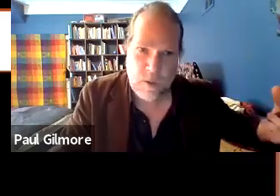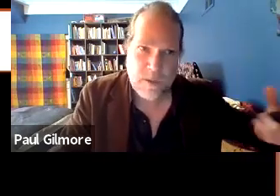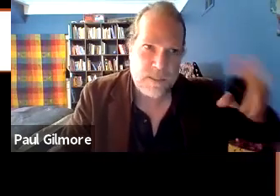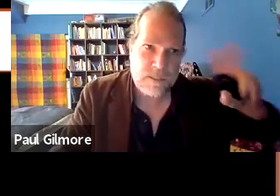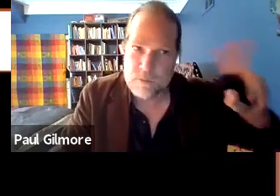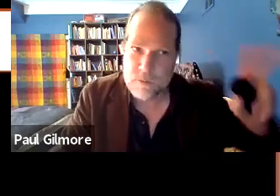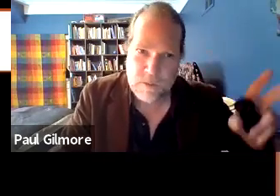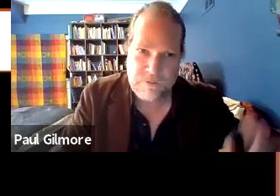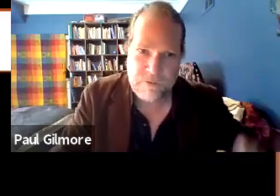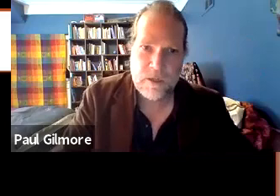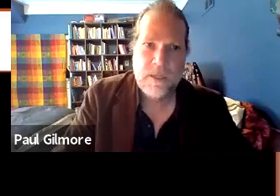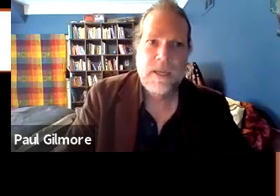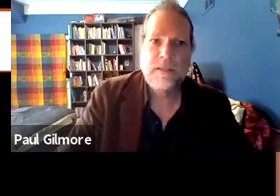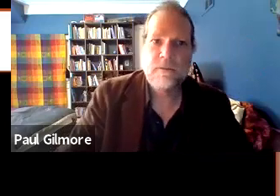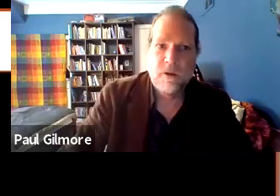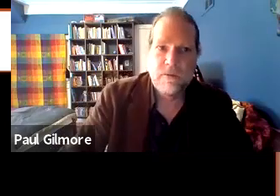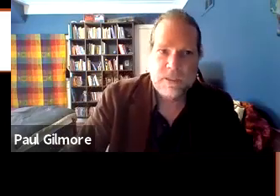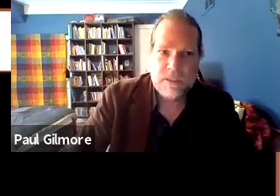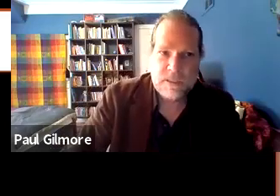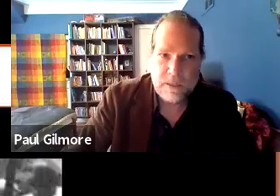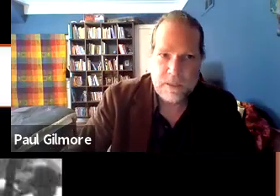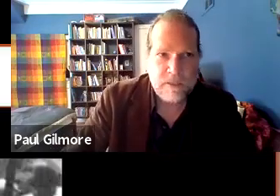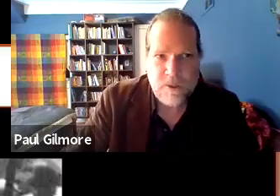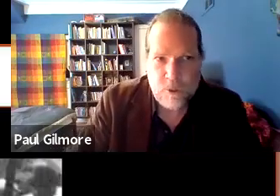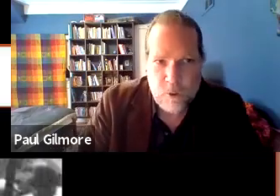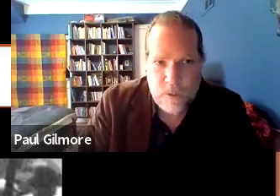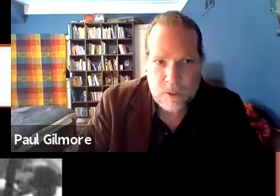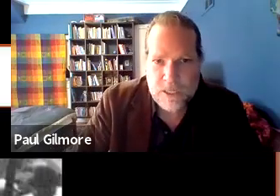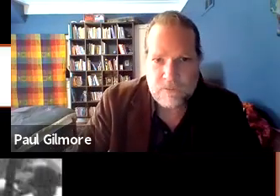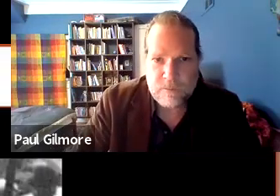like Protestants, but there's a real fear and nervousness about that new immigration from